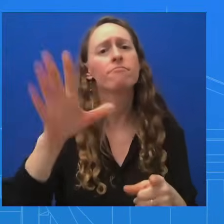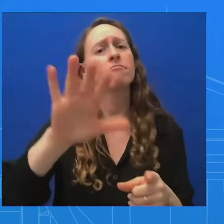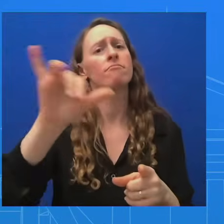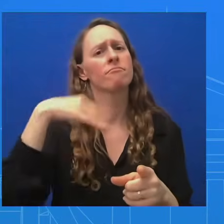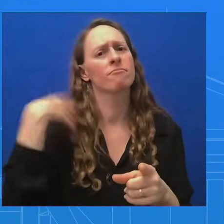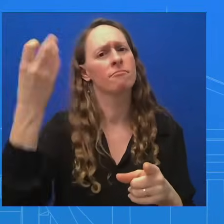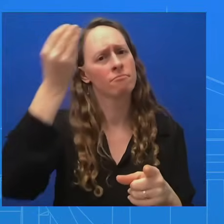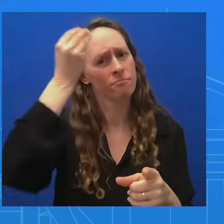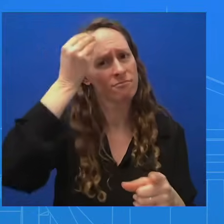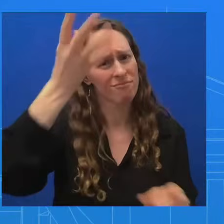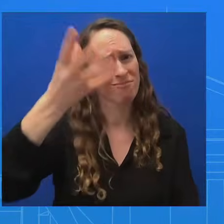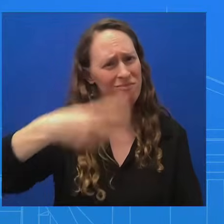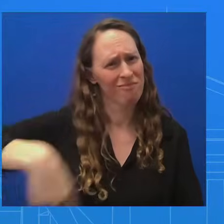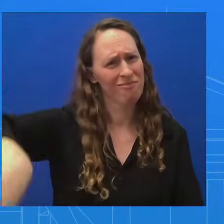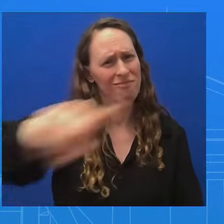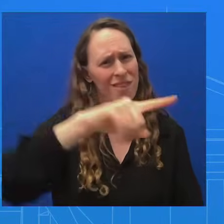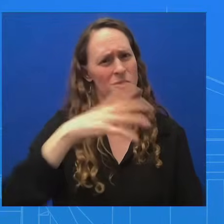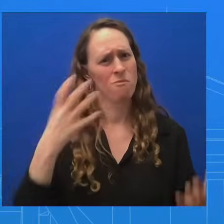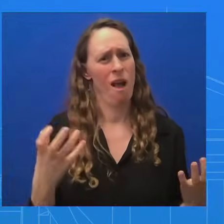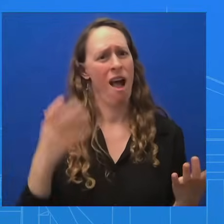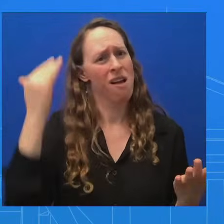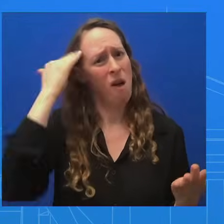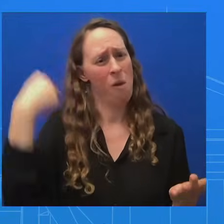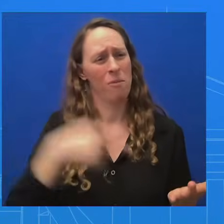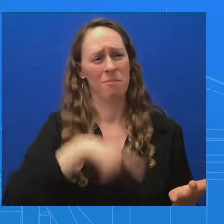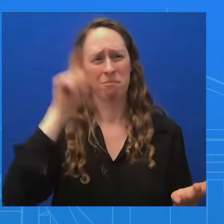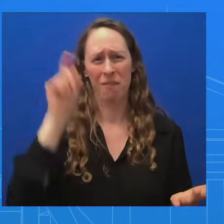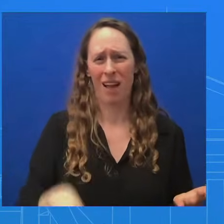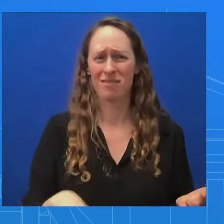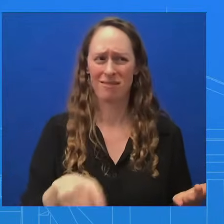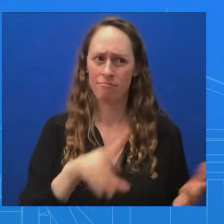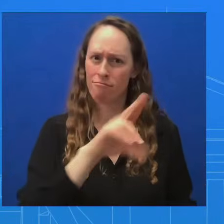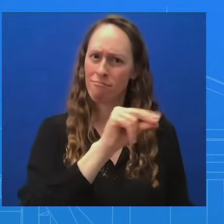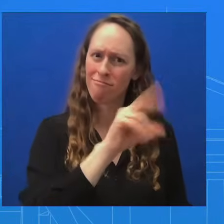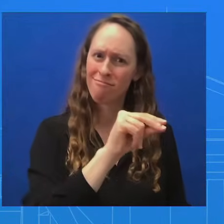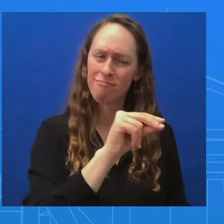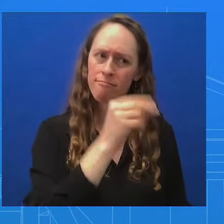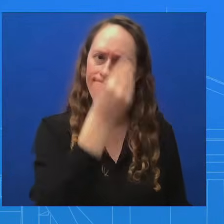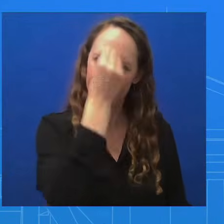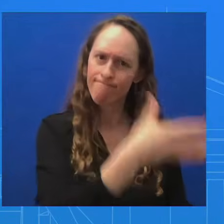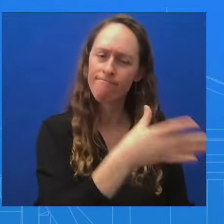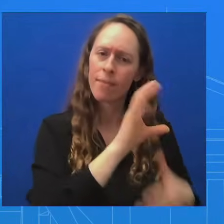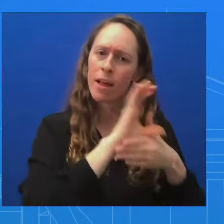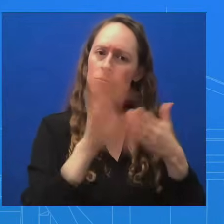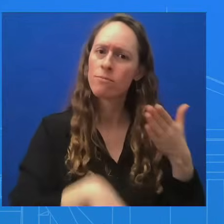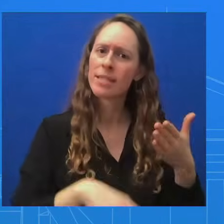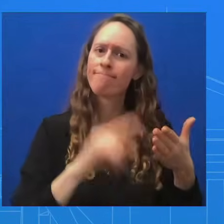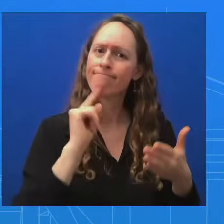including bolstering and strengthening our -- our military capabilities in the region, as well as working with partners.